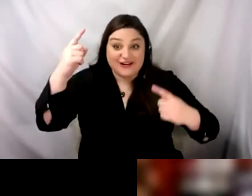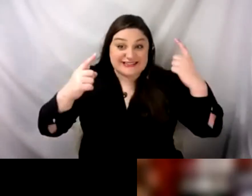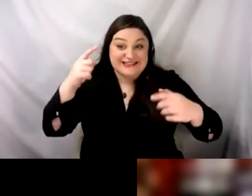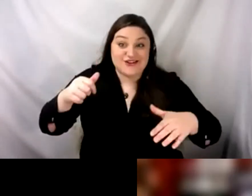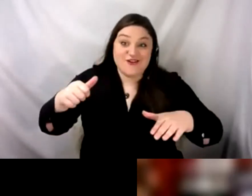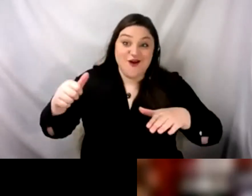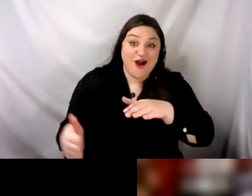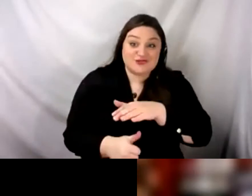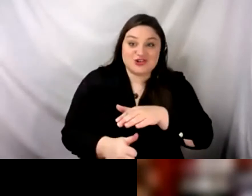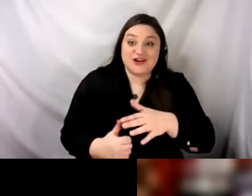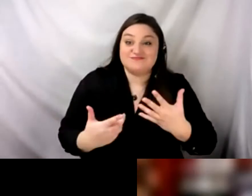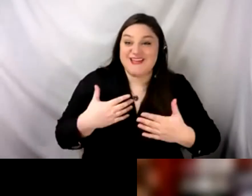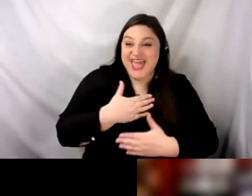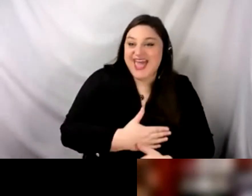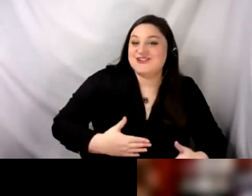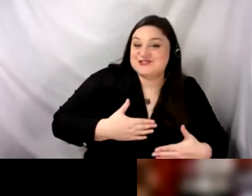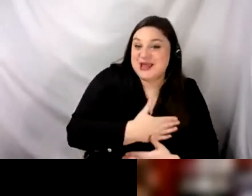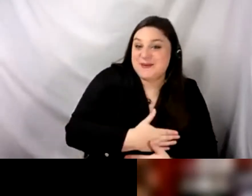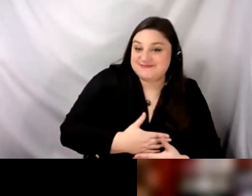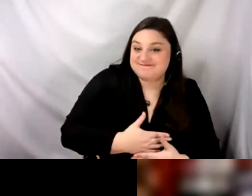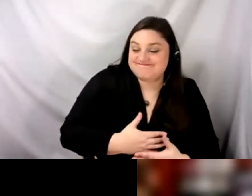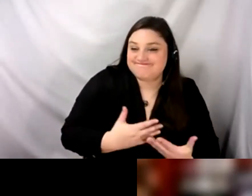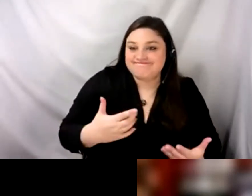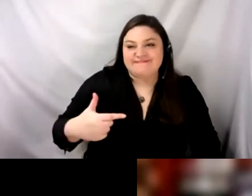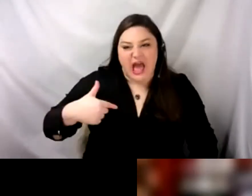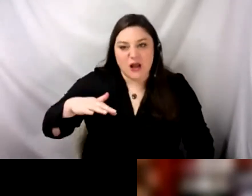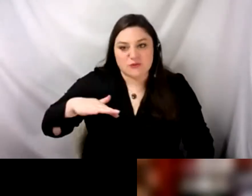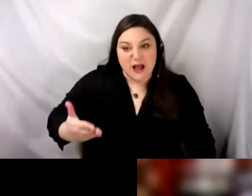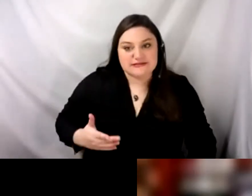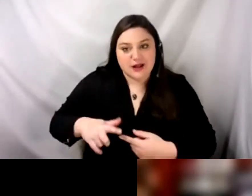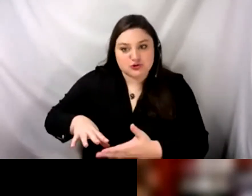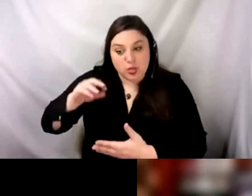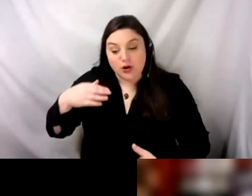But that is easy for us and for you to figure out